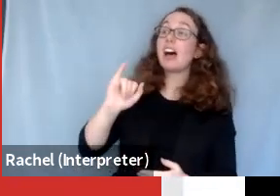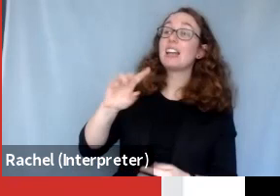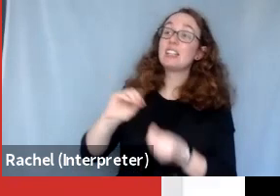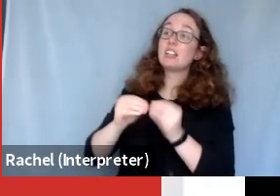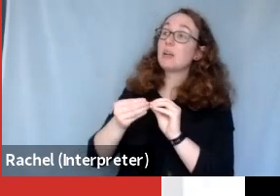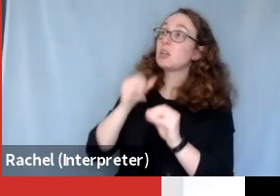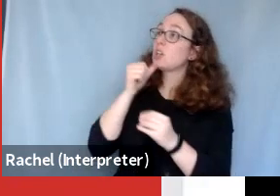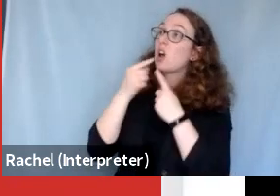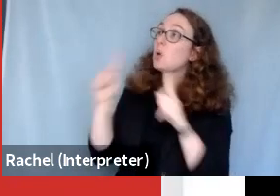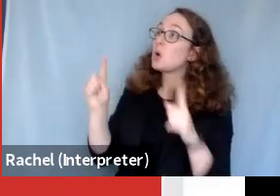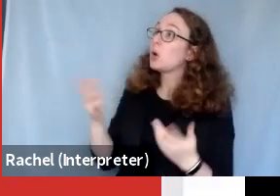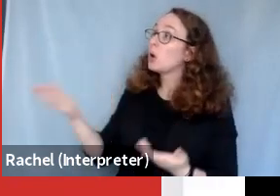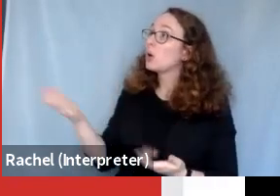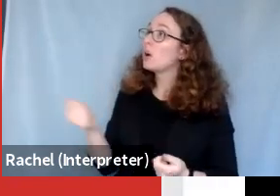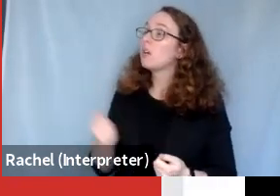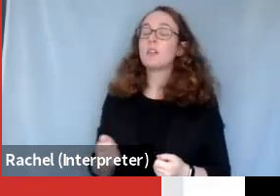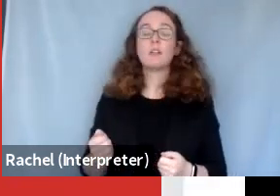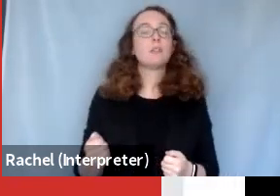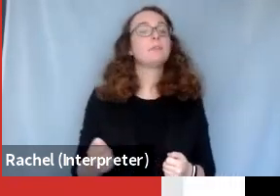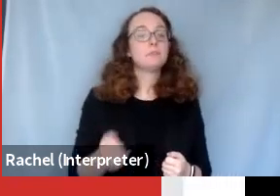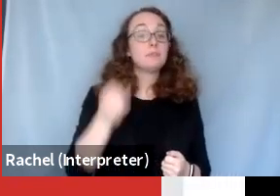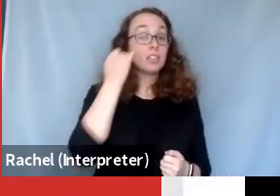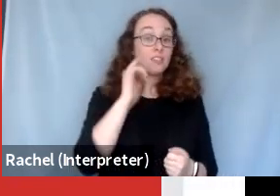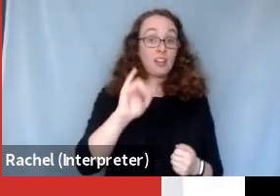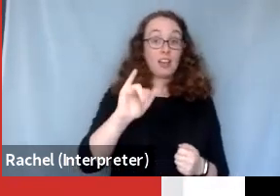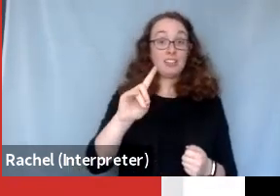Yeah, if it's an ID number that doesn't work,